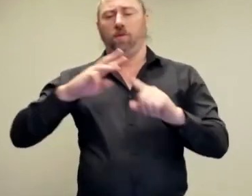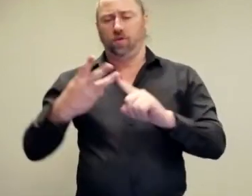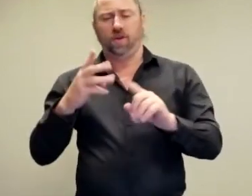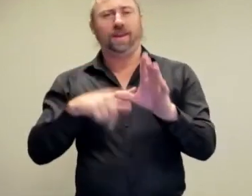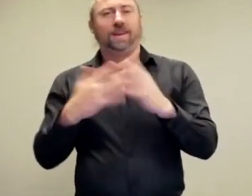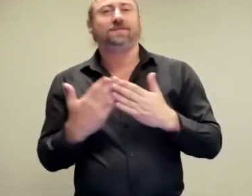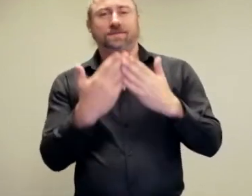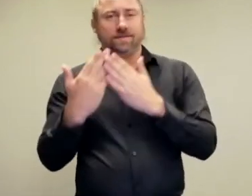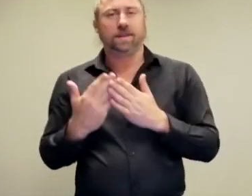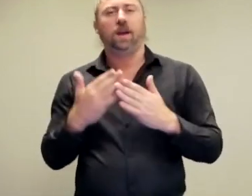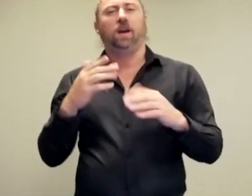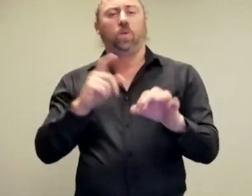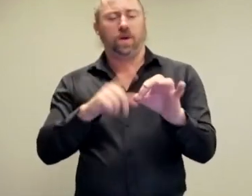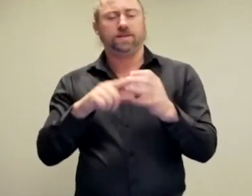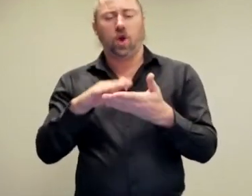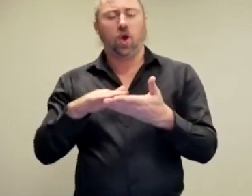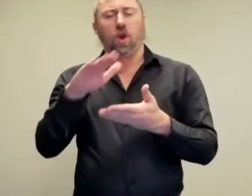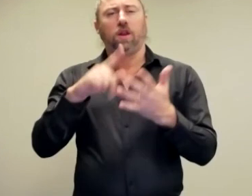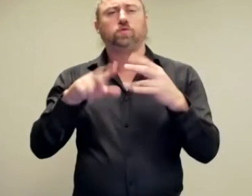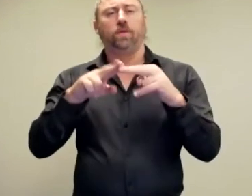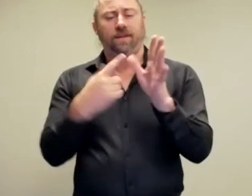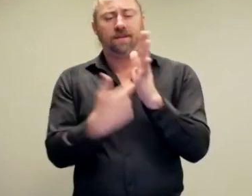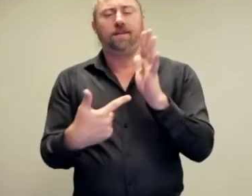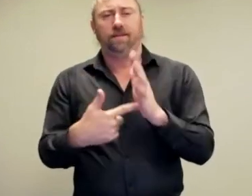existential presence of Madonna Staunton's works made from clothing.